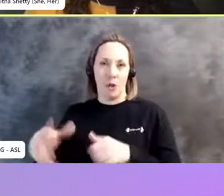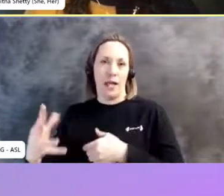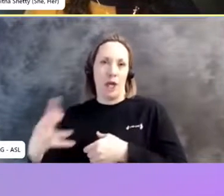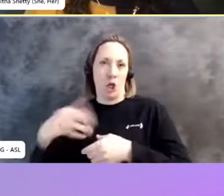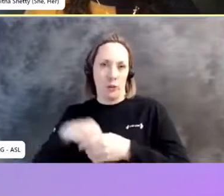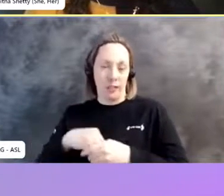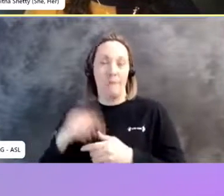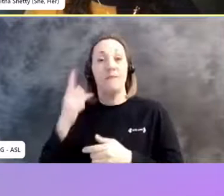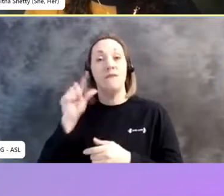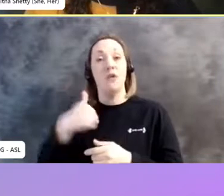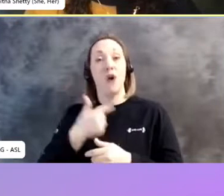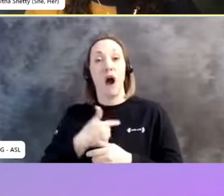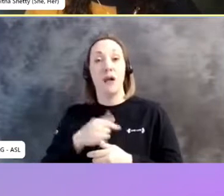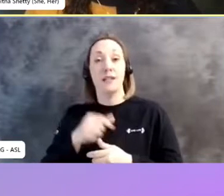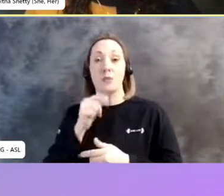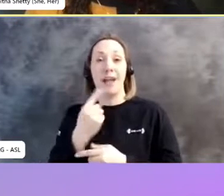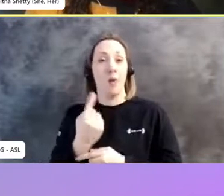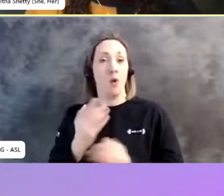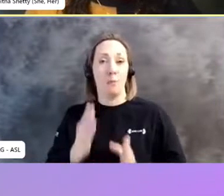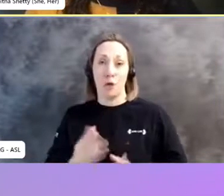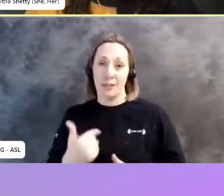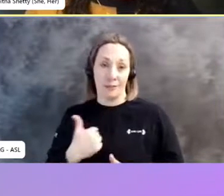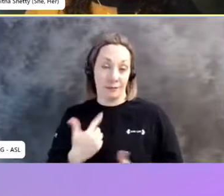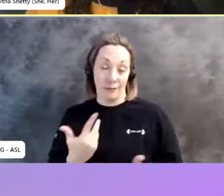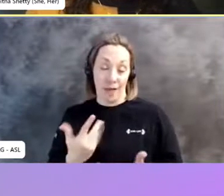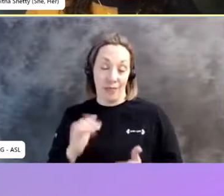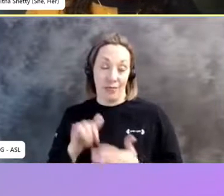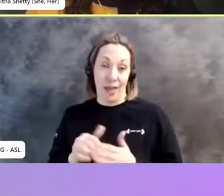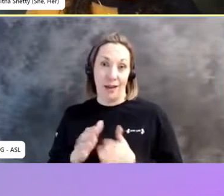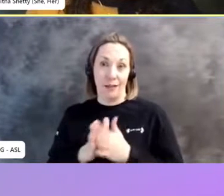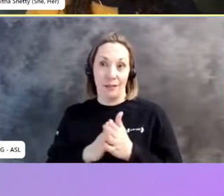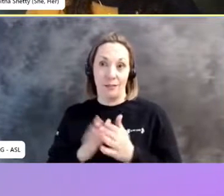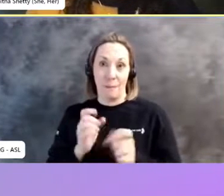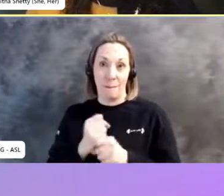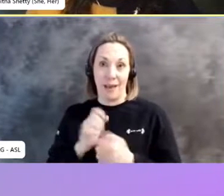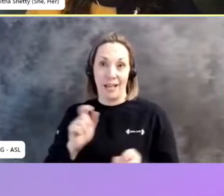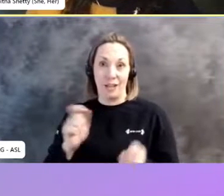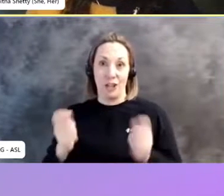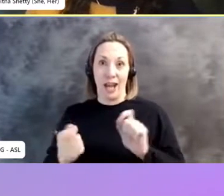just one product, it's hundreds of products that need to be accessible and inclusive. For